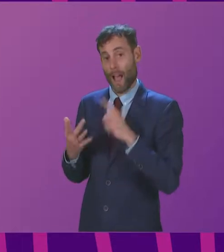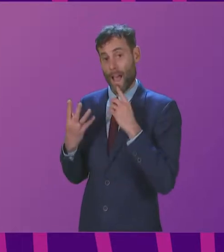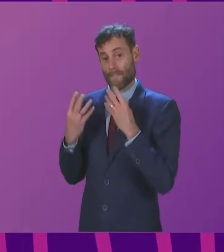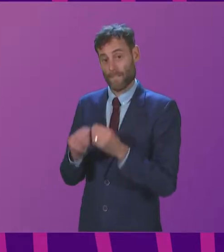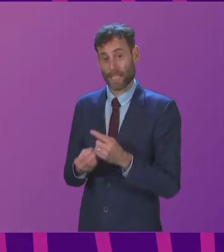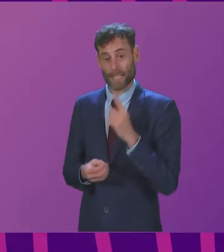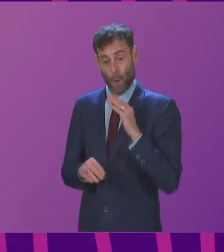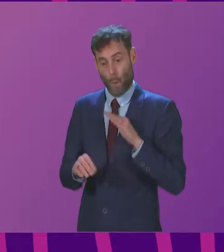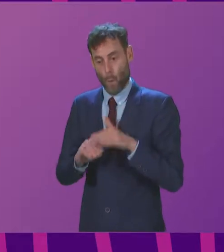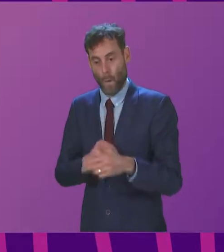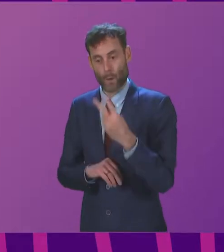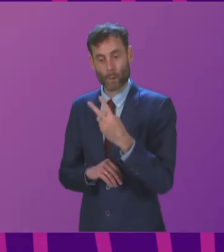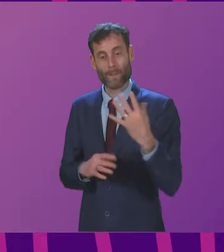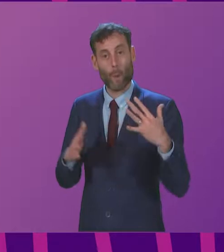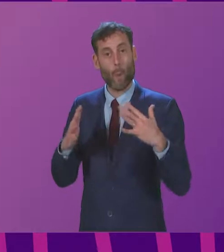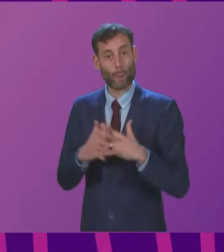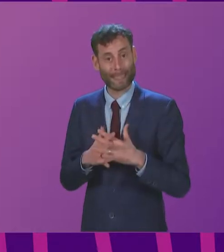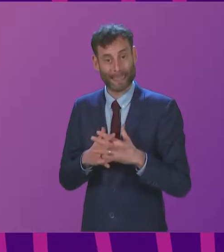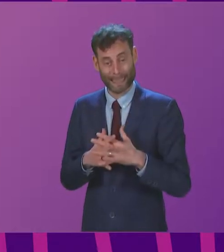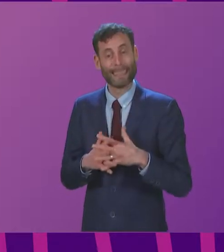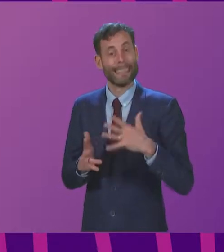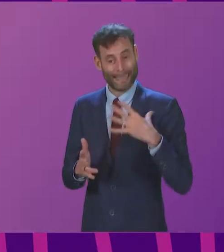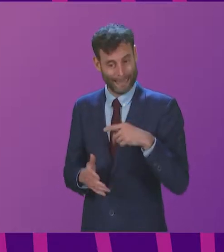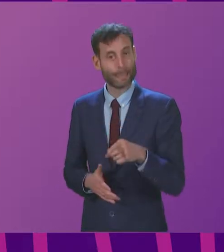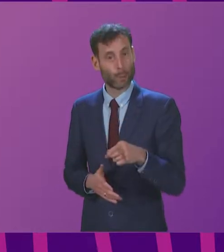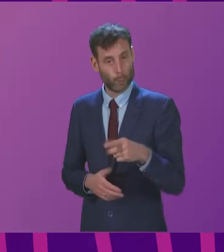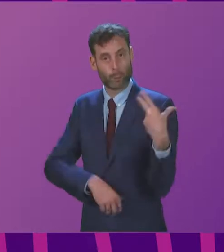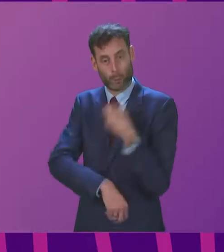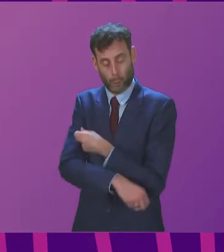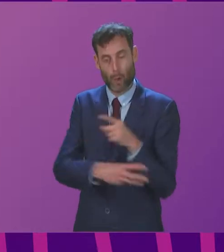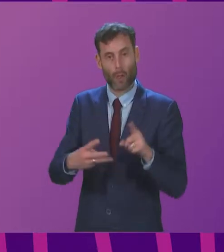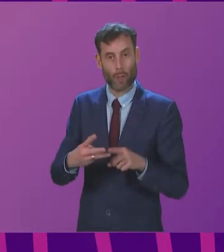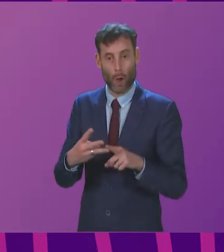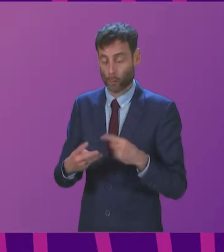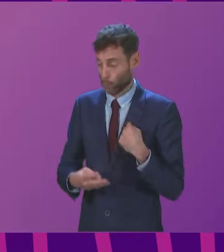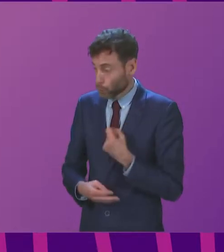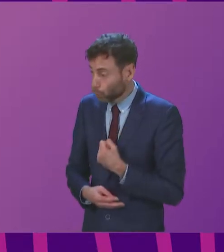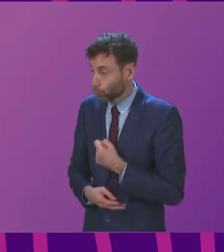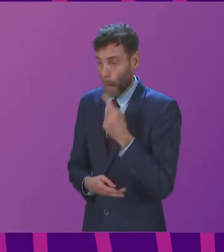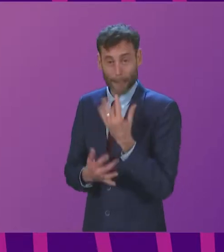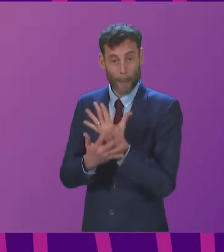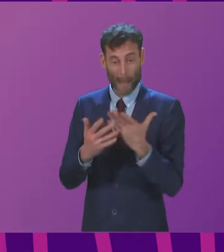We are getting through that catch-up quicker than other parts of the UK are, but we are seeking to accelerate that all the time. Immunity does not fall off a cliff edge at 24 weeks,